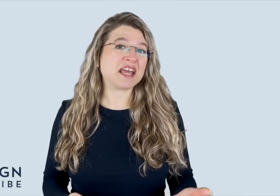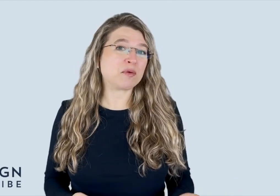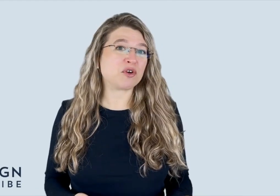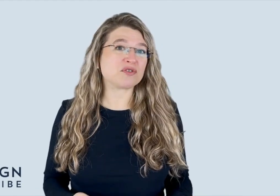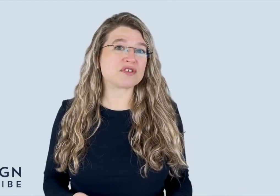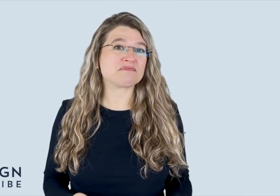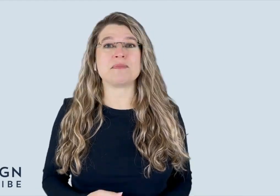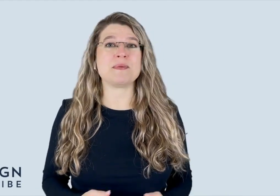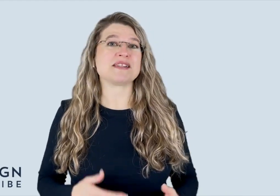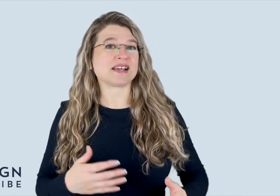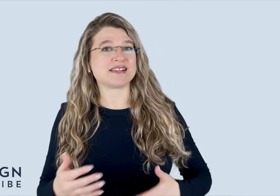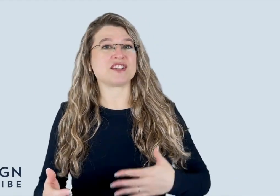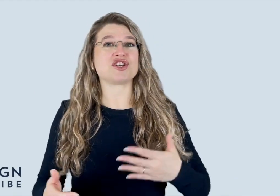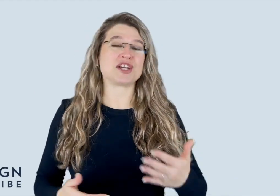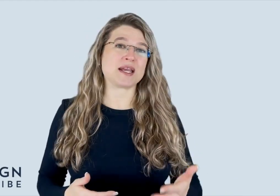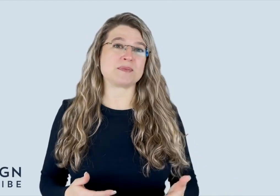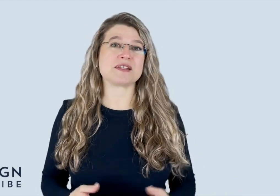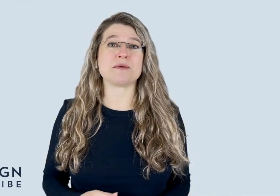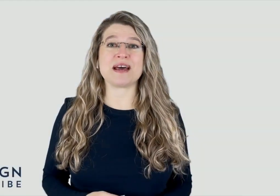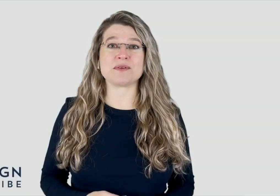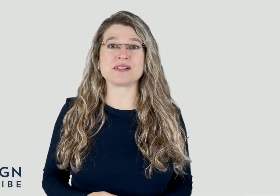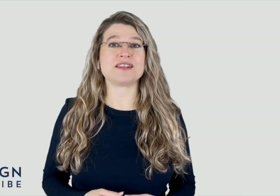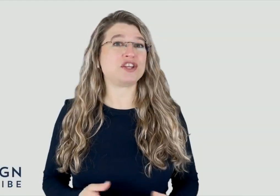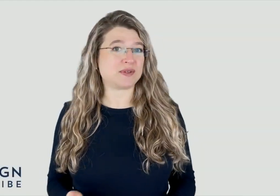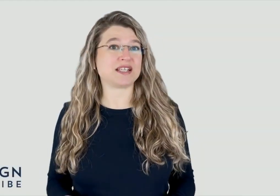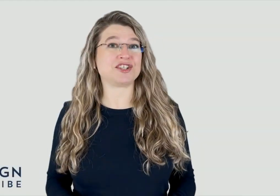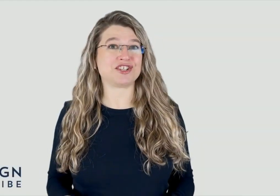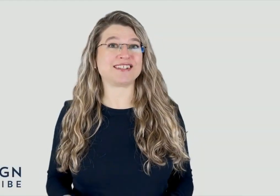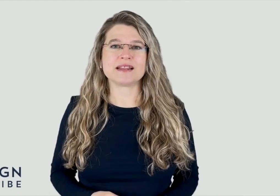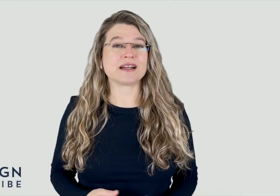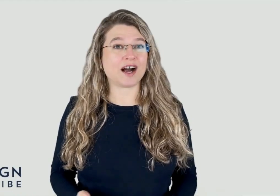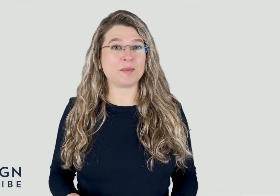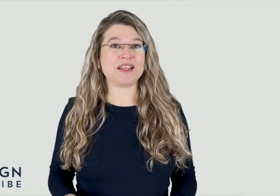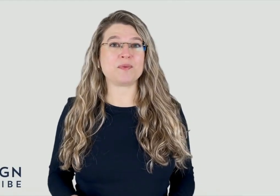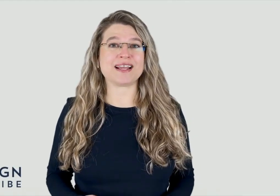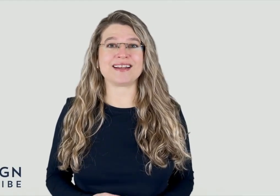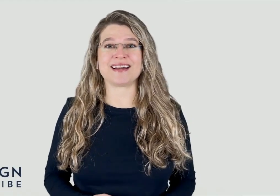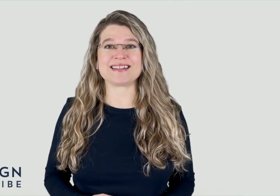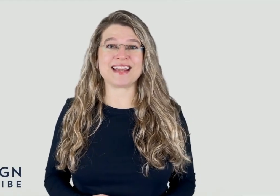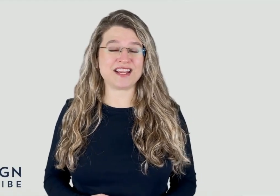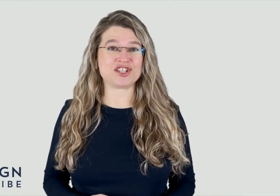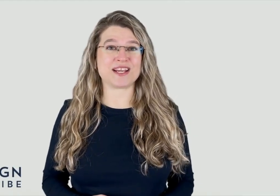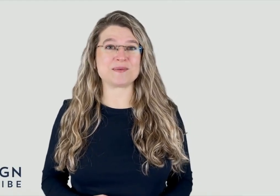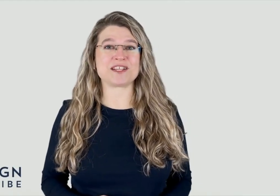animals, maybe sizes, shapes, amounts, and usage. The commonly recognized hand shapes that